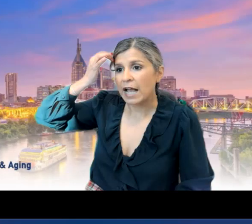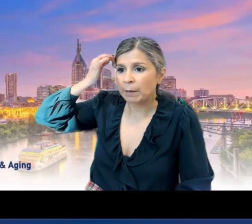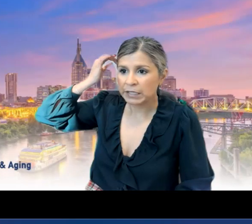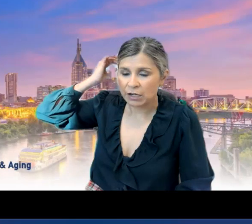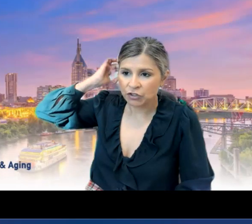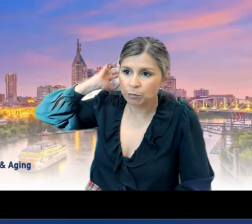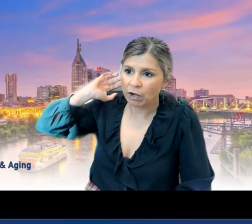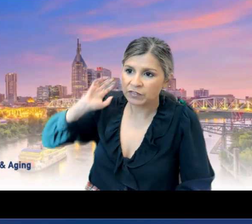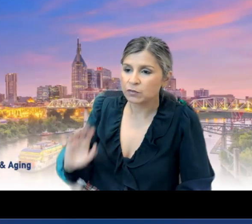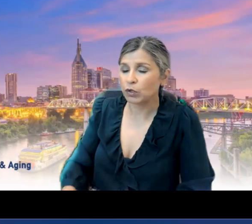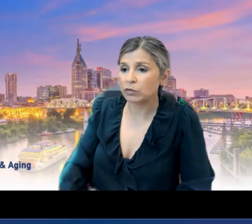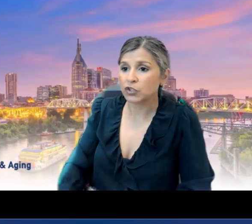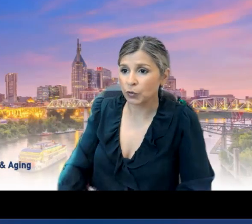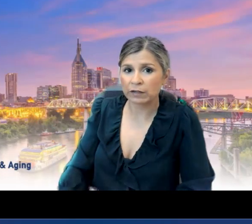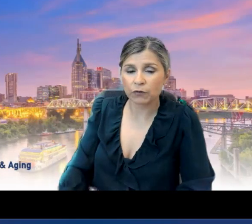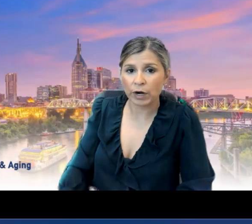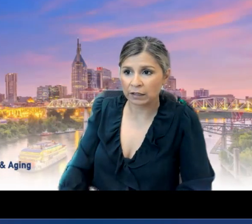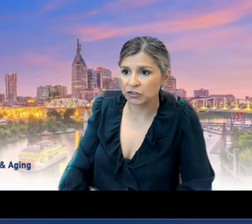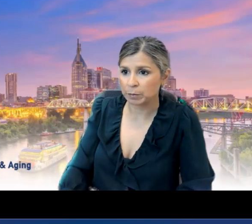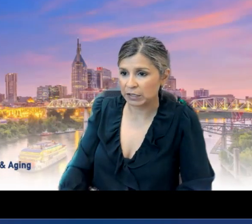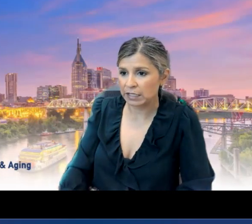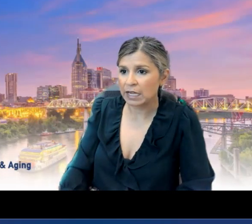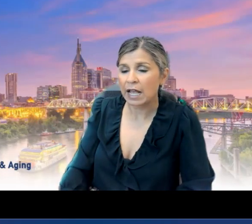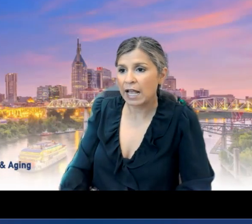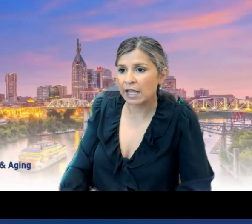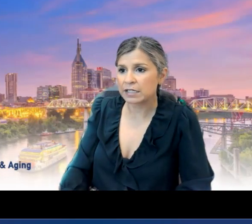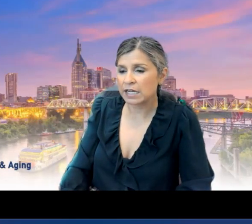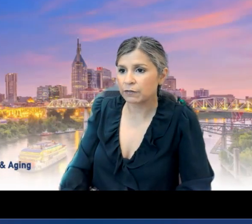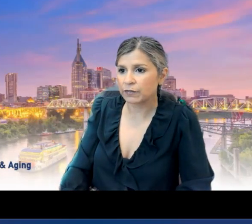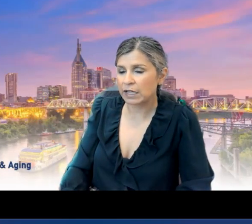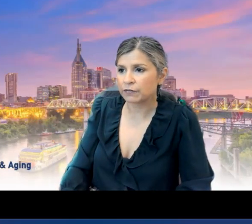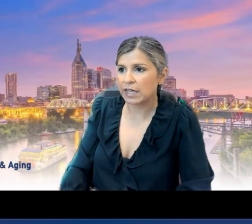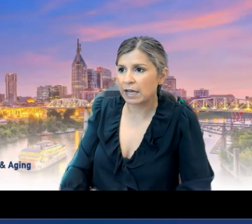eligibility and if, if that person is not eligible,